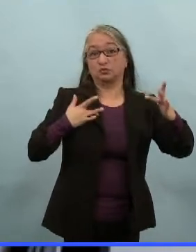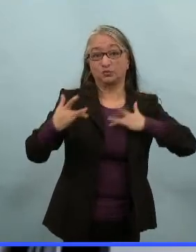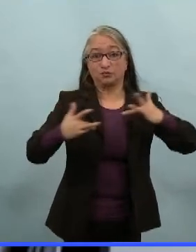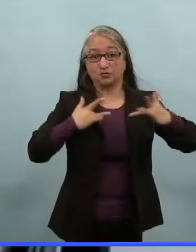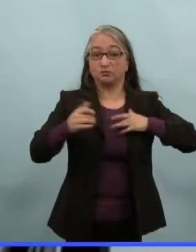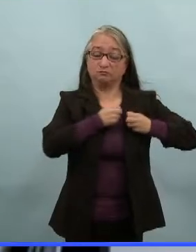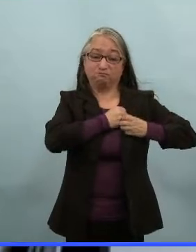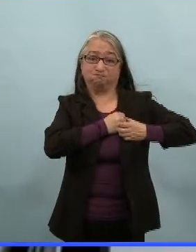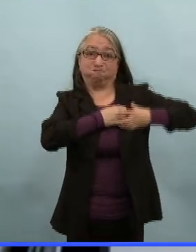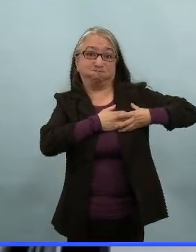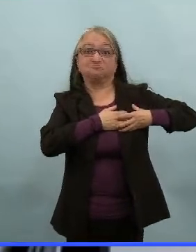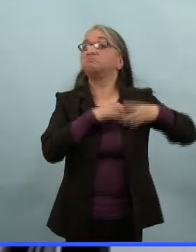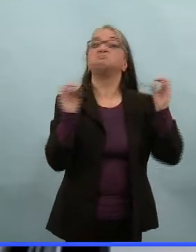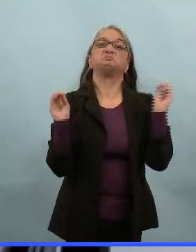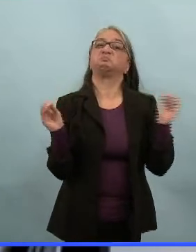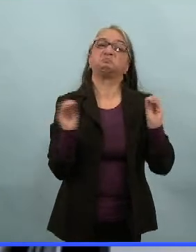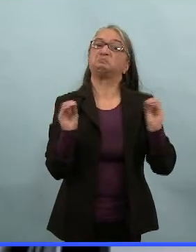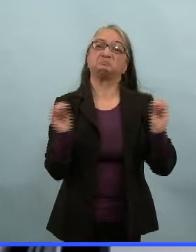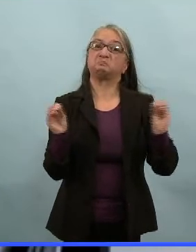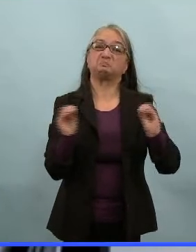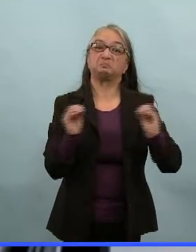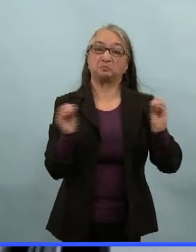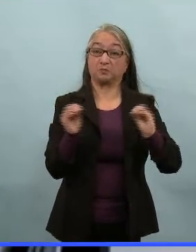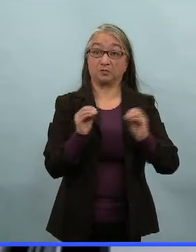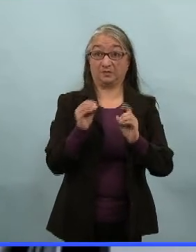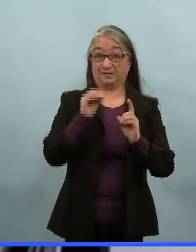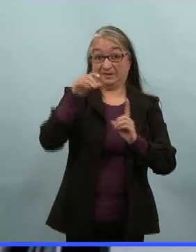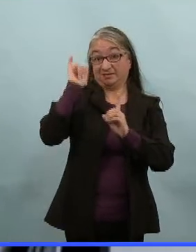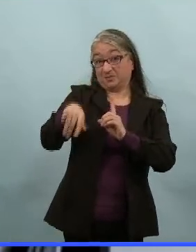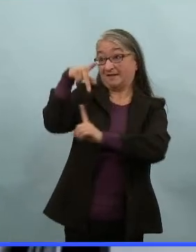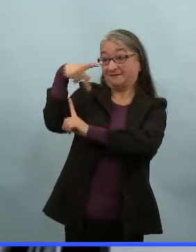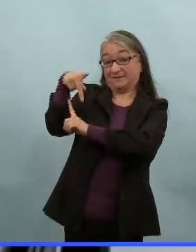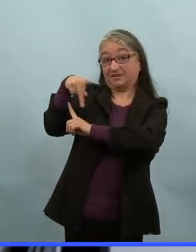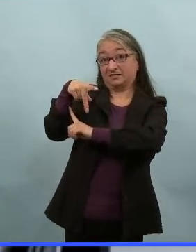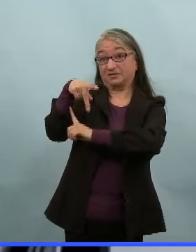the remaining visor doses people who are 30 and older will need to get moderna